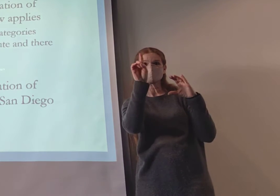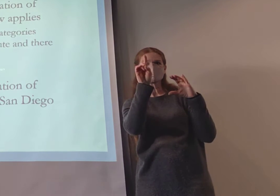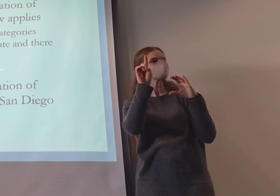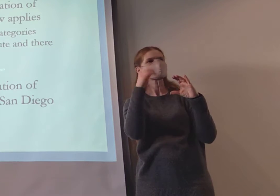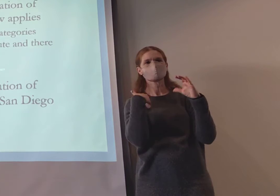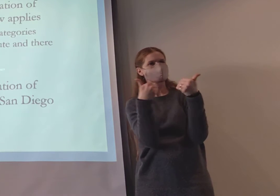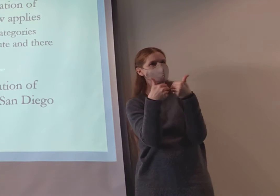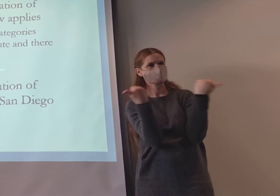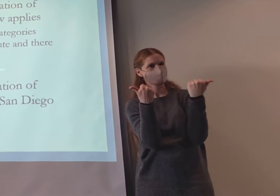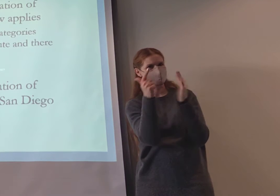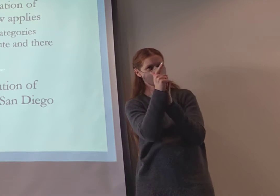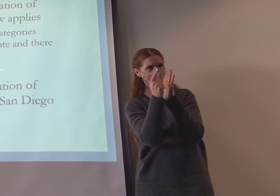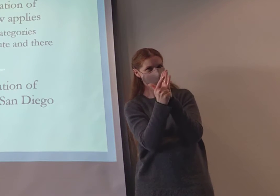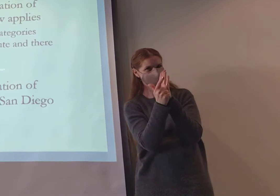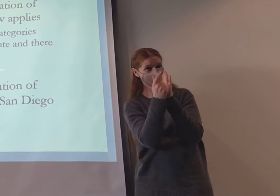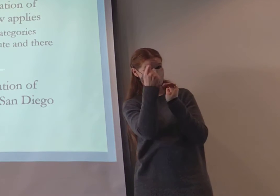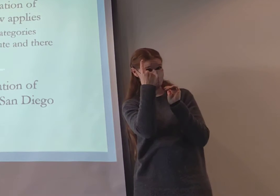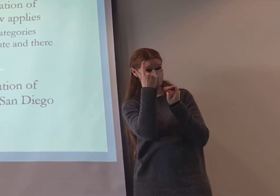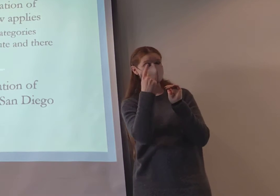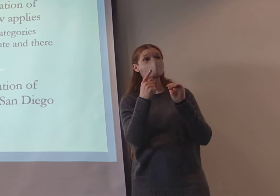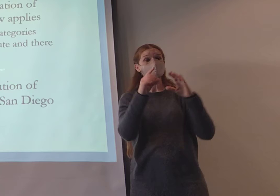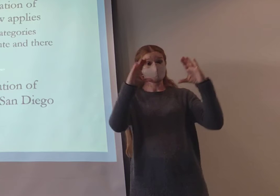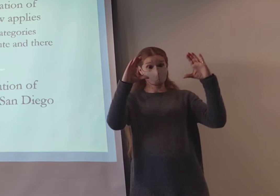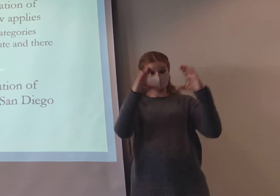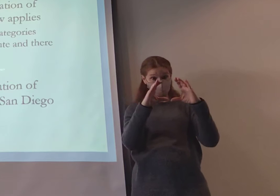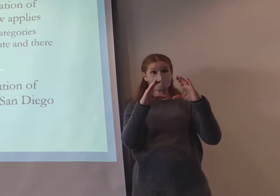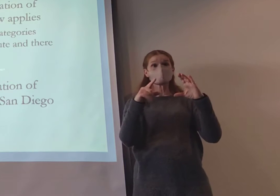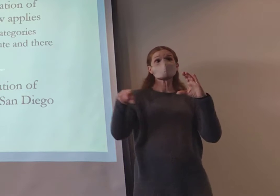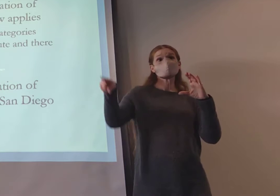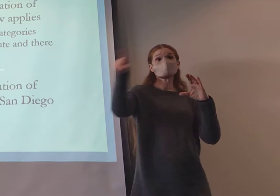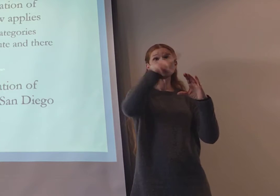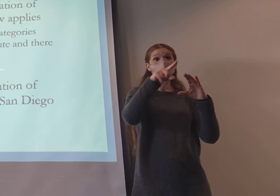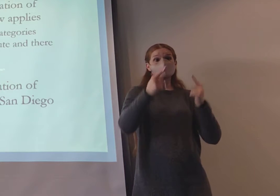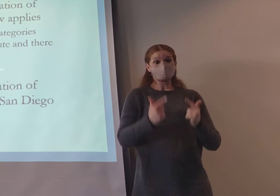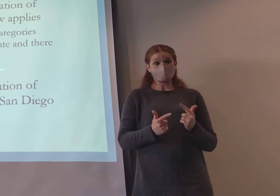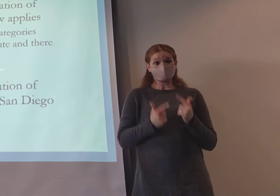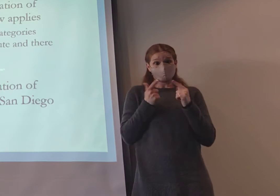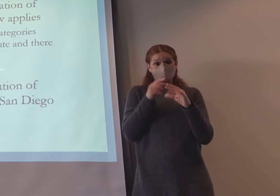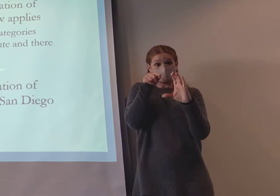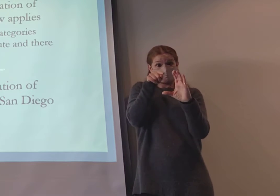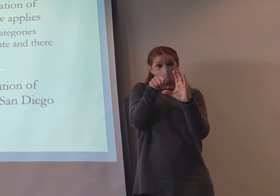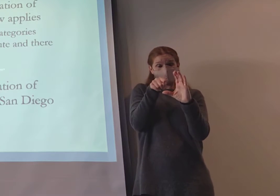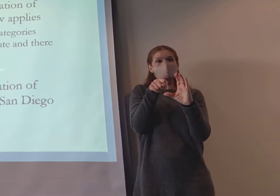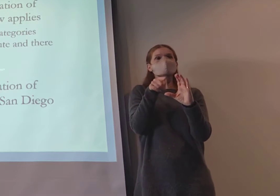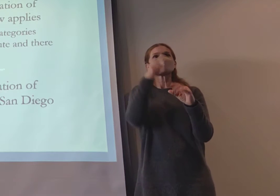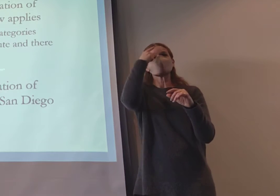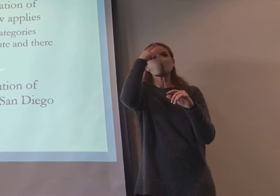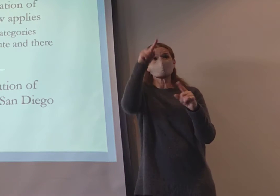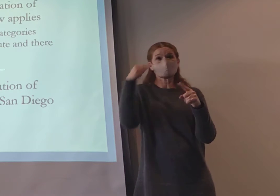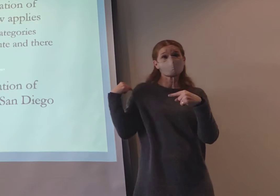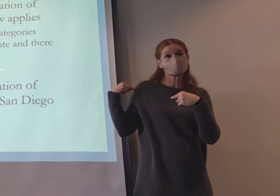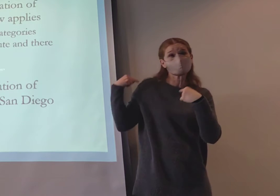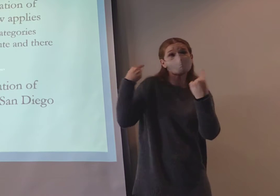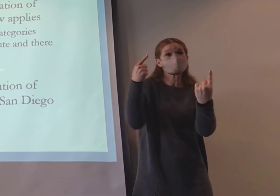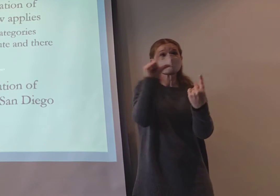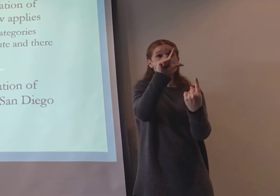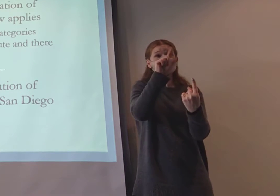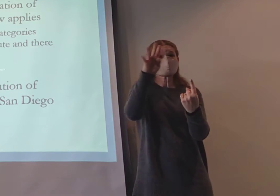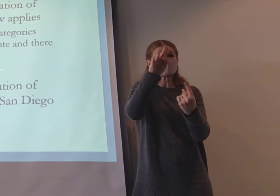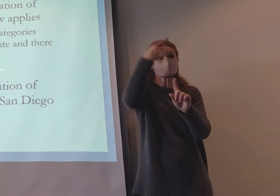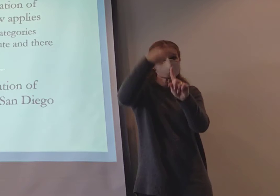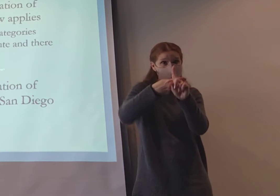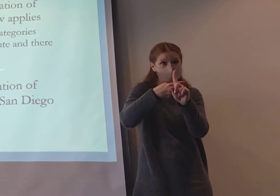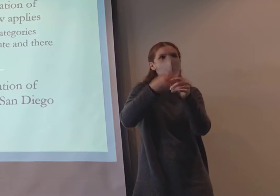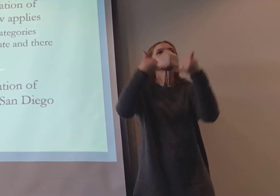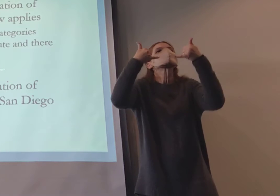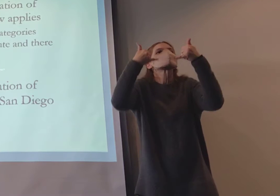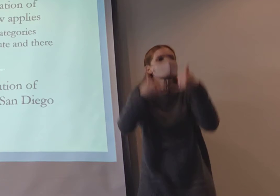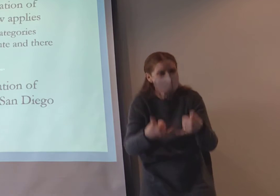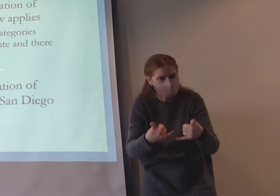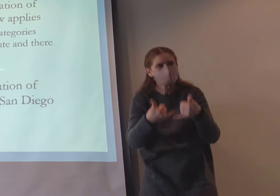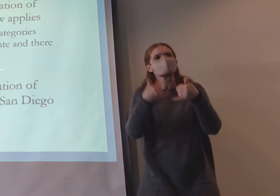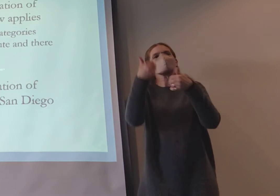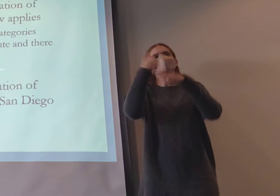In order for the city of San Diego's law to apply, you have to have lived in your unit for 24 months.